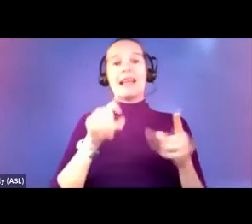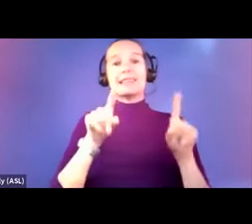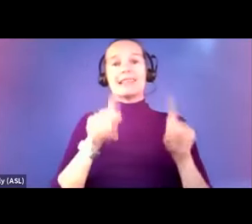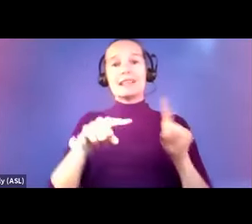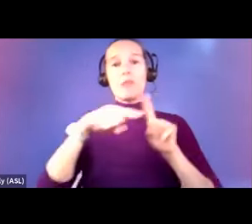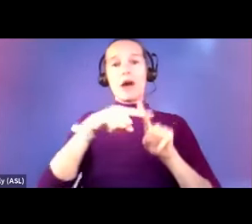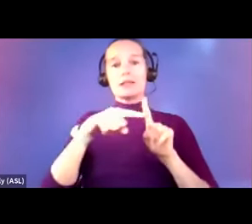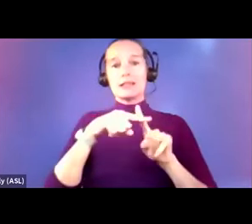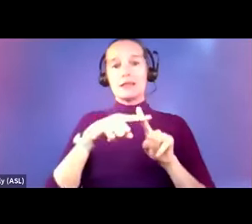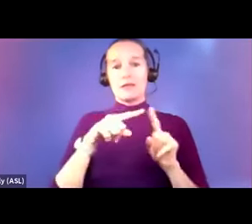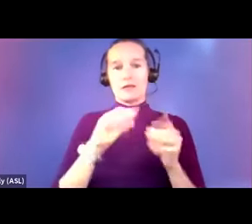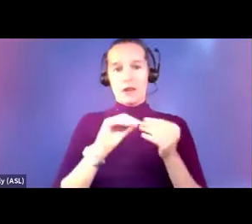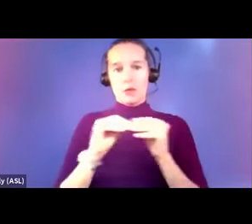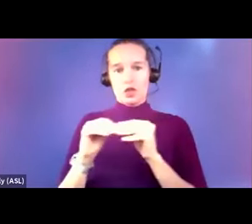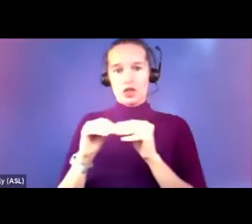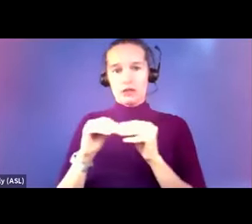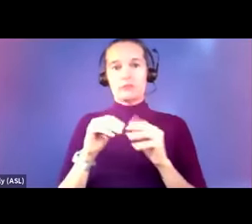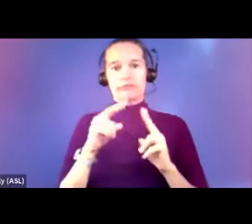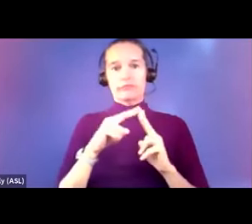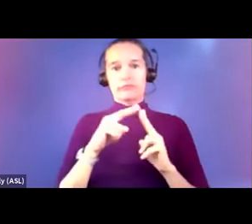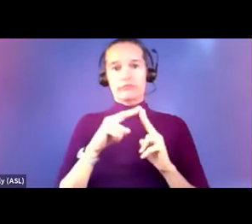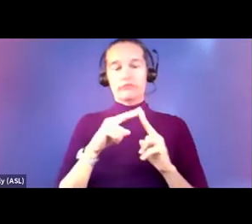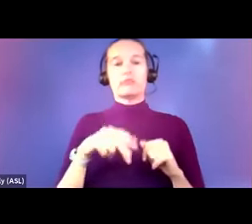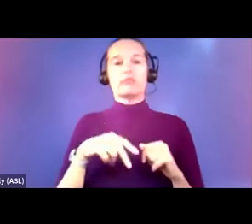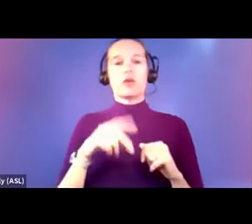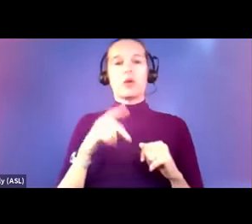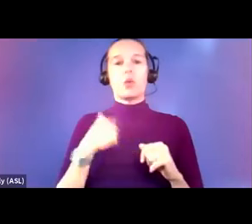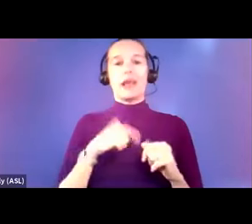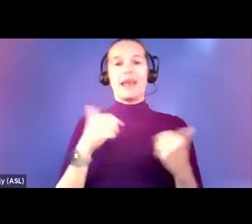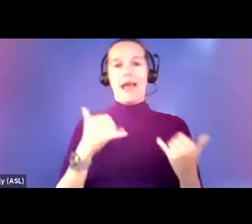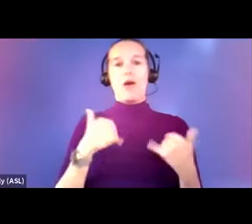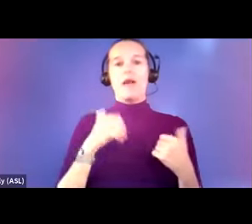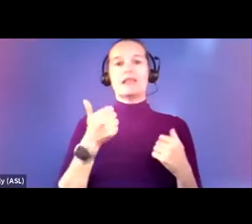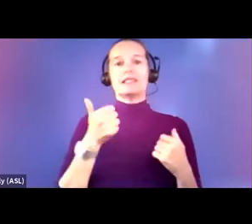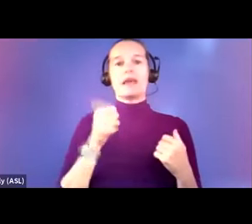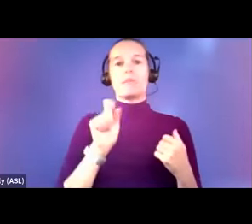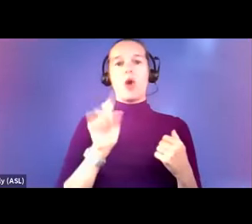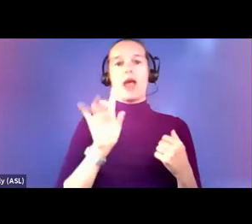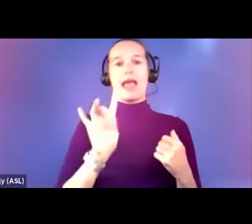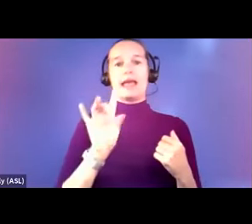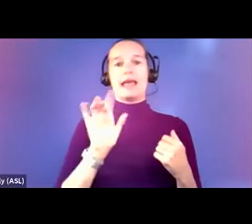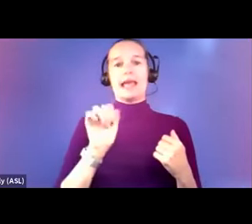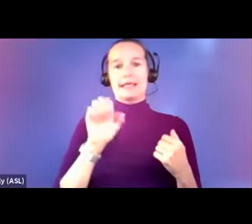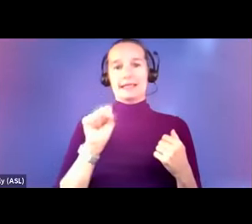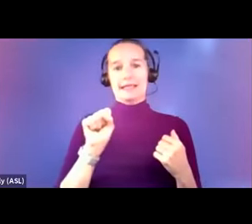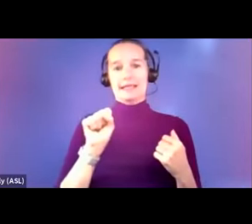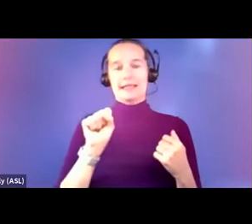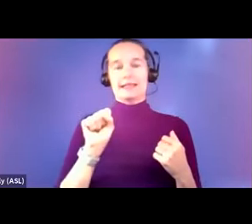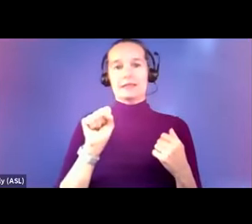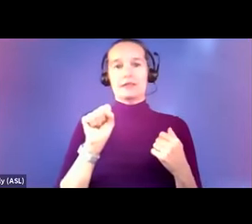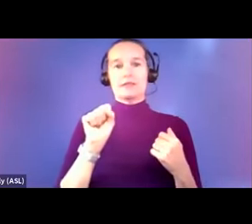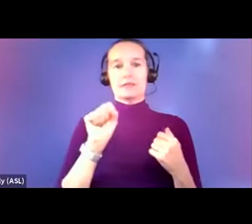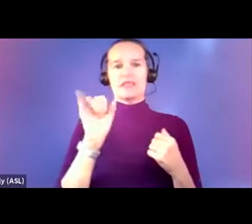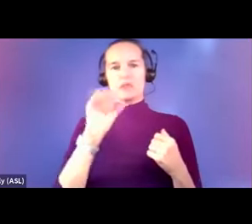We have an adjusted new daily case rate of ten point eight. We need to be under the benchmark of seven